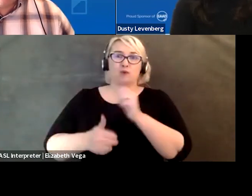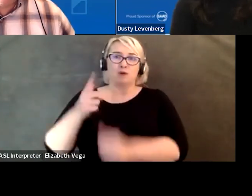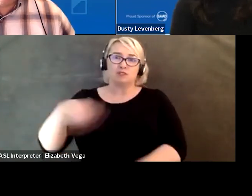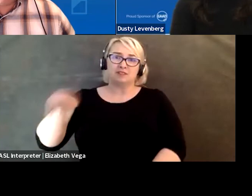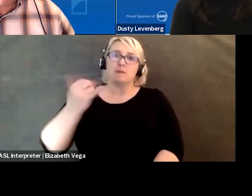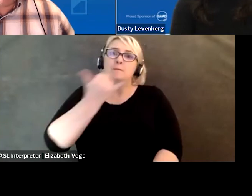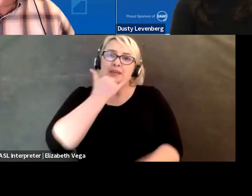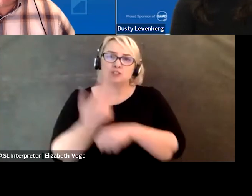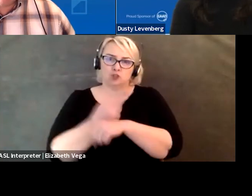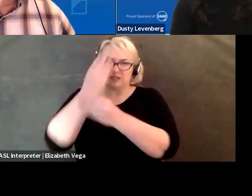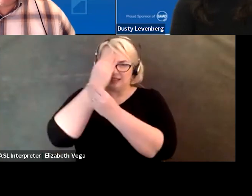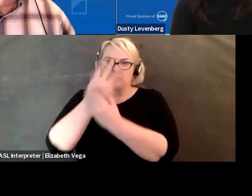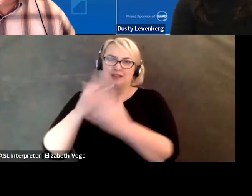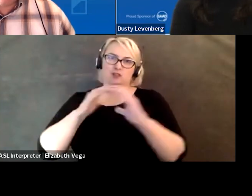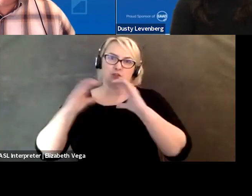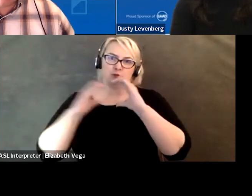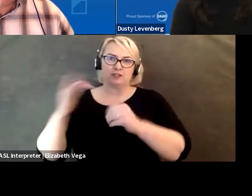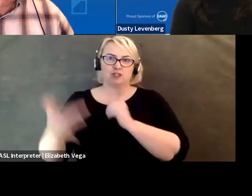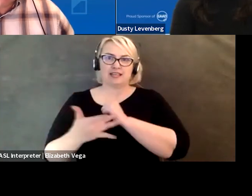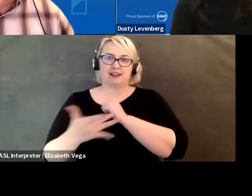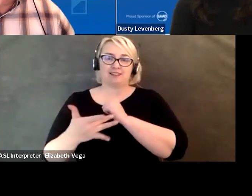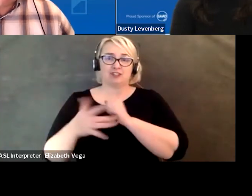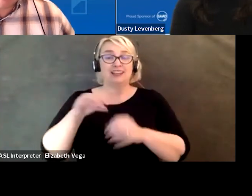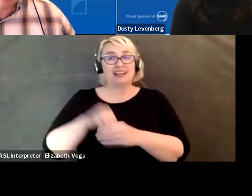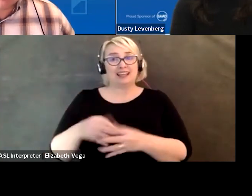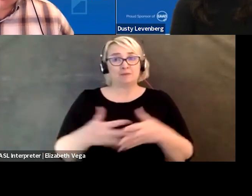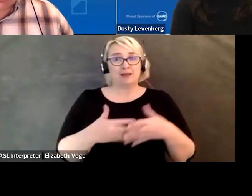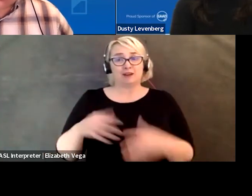What about them? In in America 40% of adults say they attend church weekly.